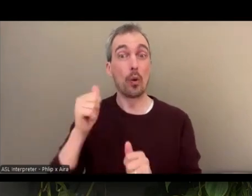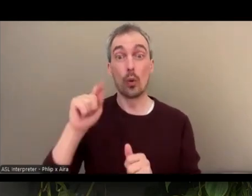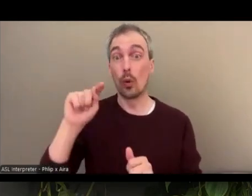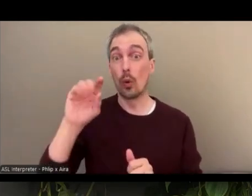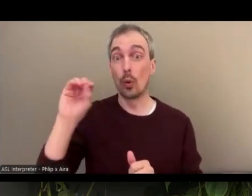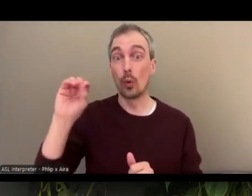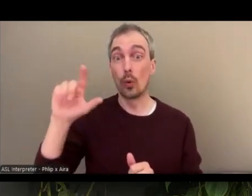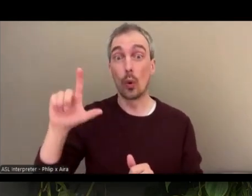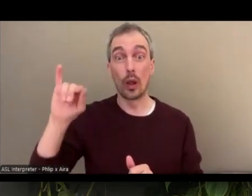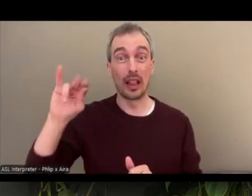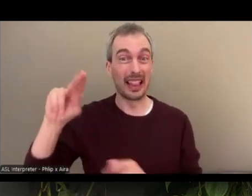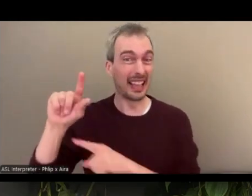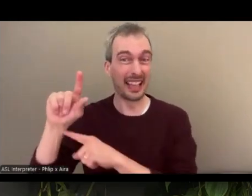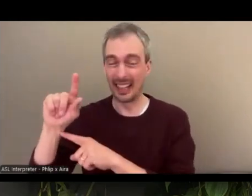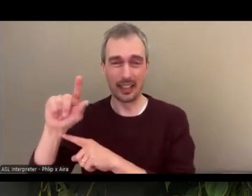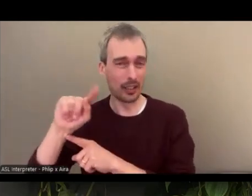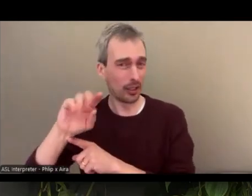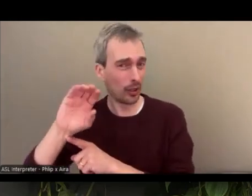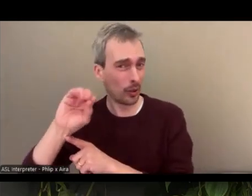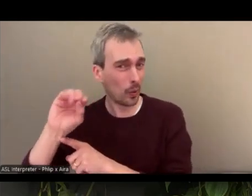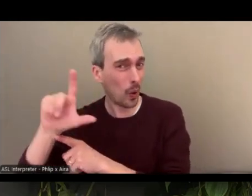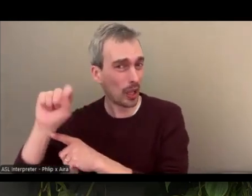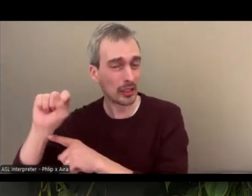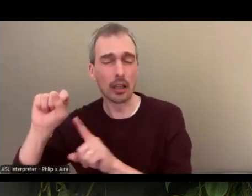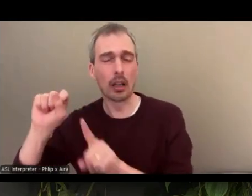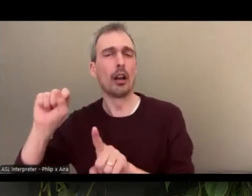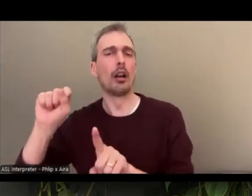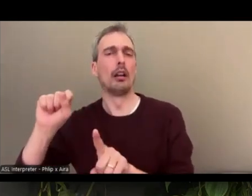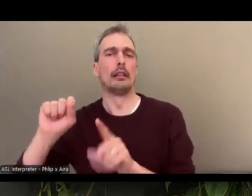So those tools didn't -- and they still don't in some cases -- take disability into account.